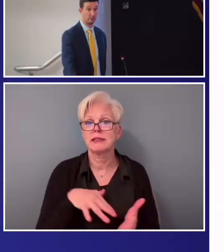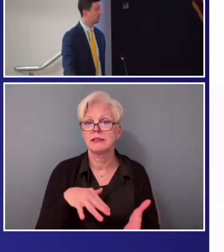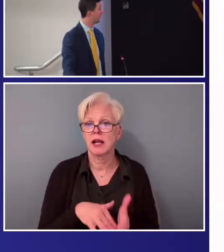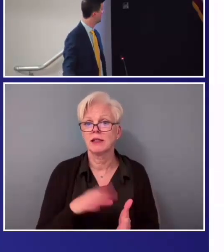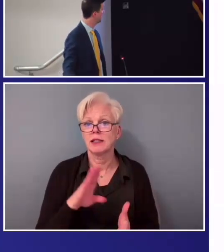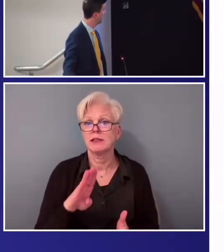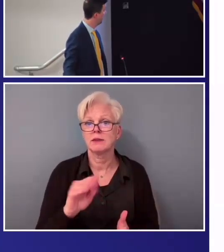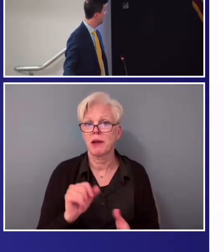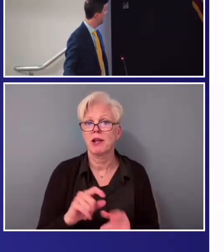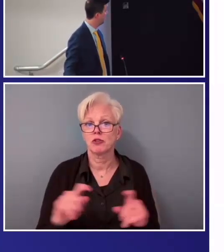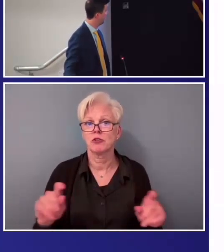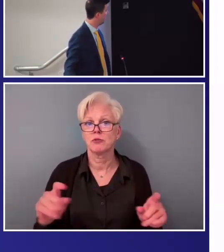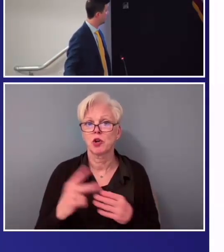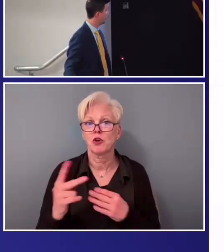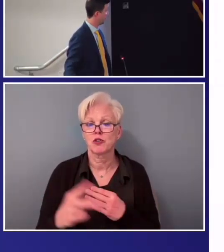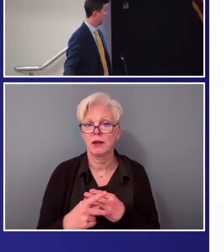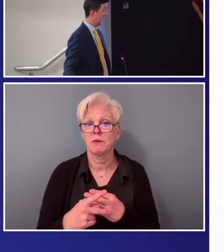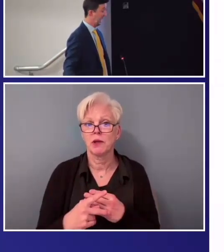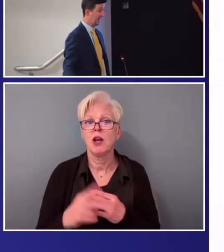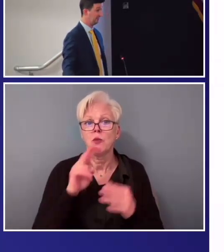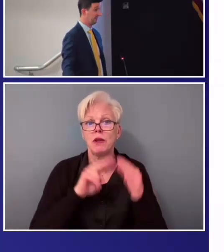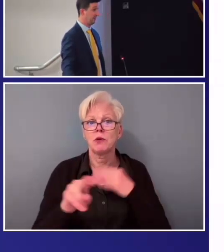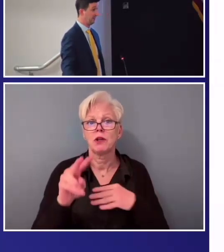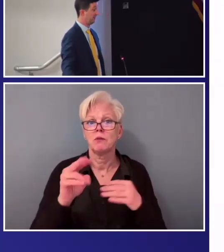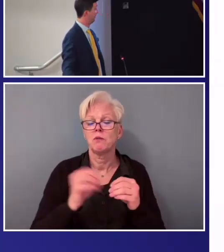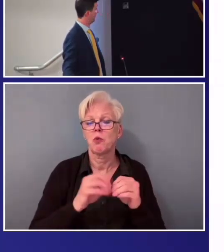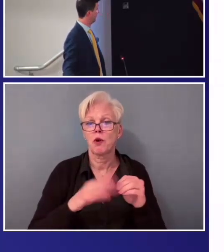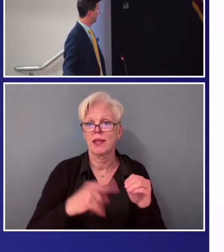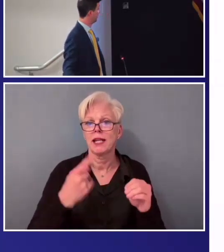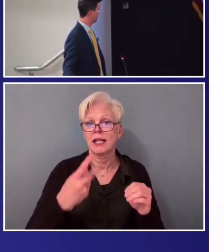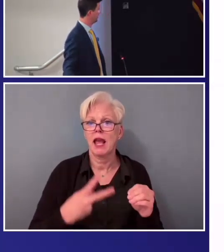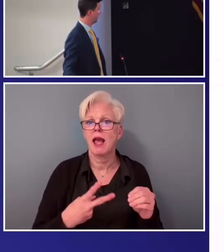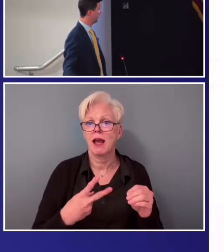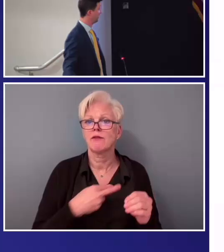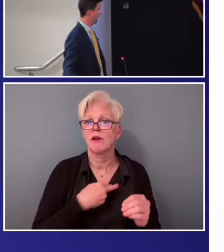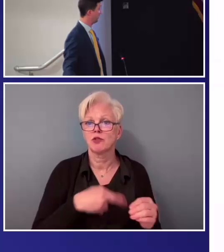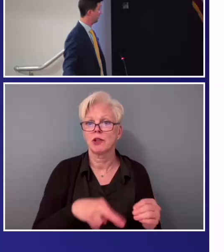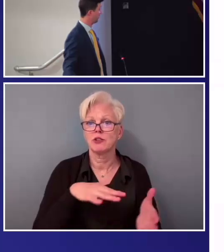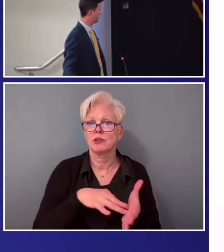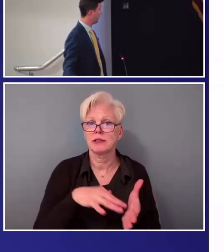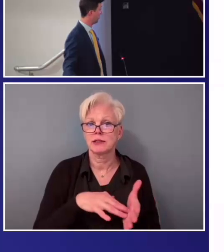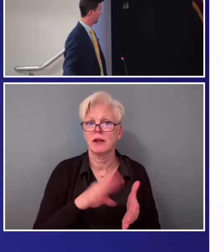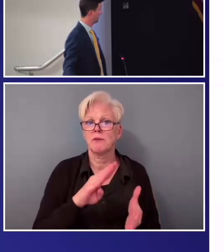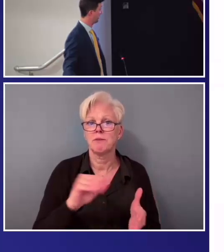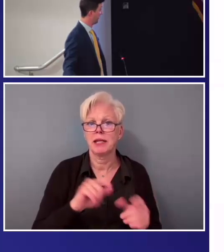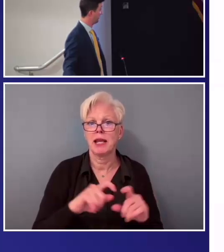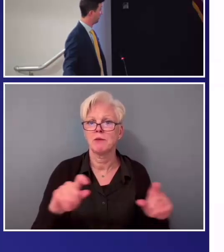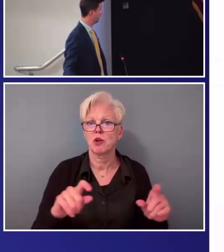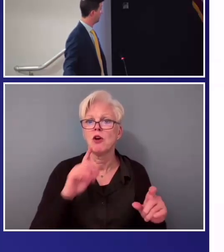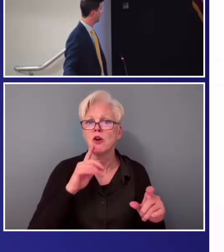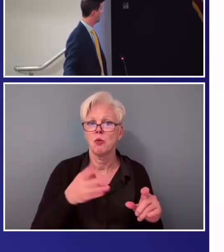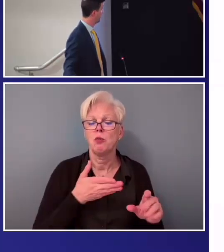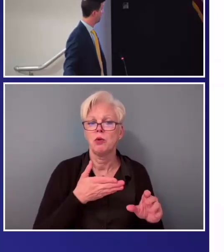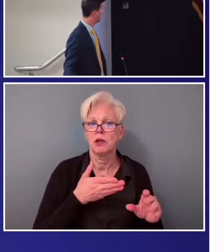programs. We project over half of religious studies bachelor's degree programs would fail our proposed rule.